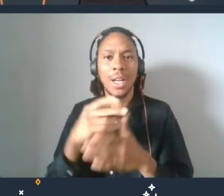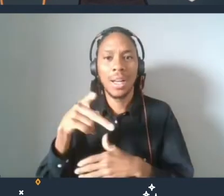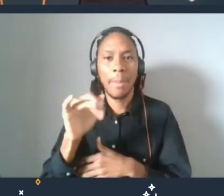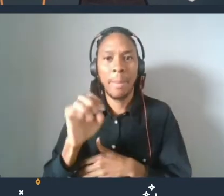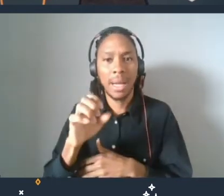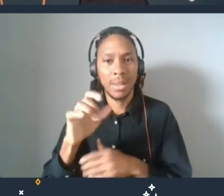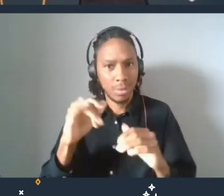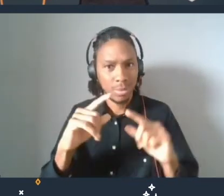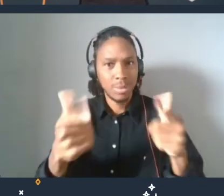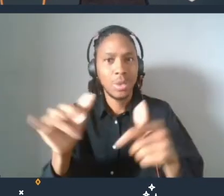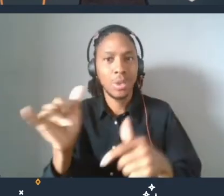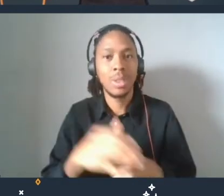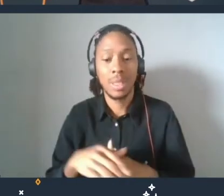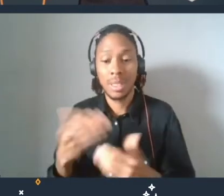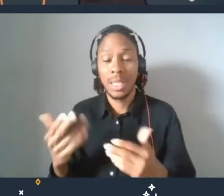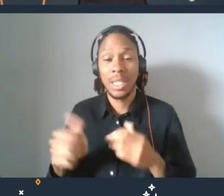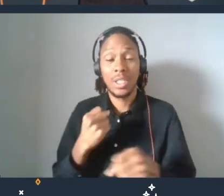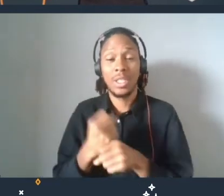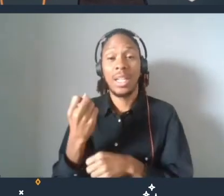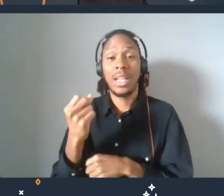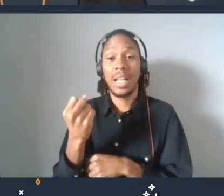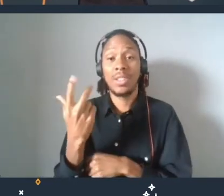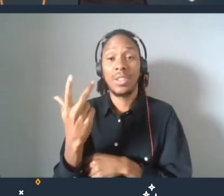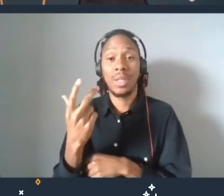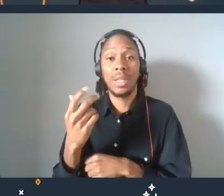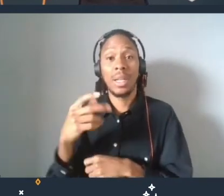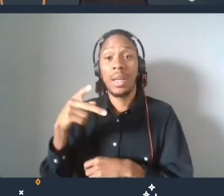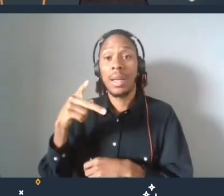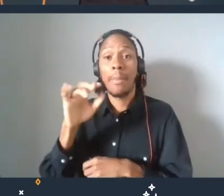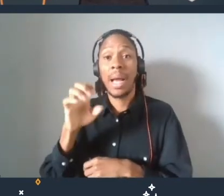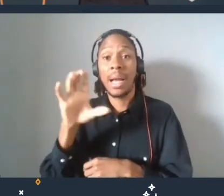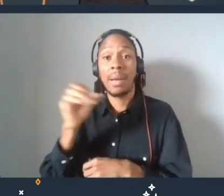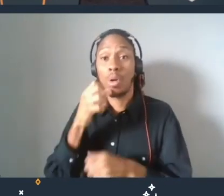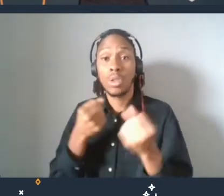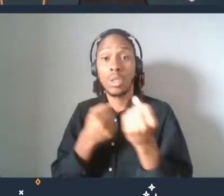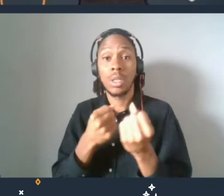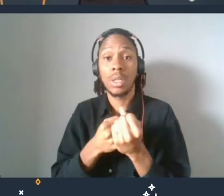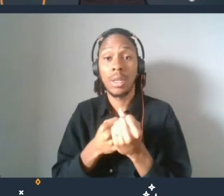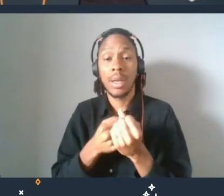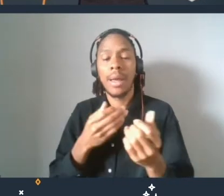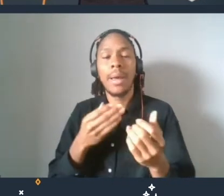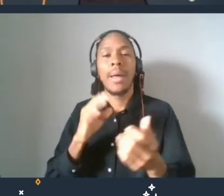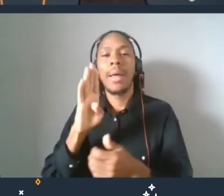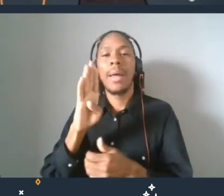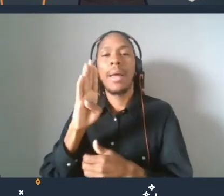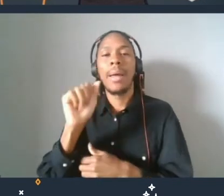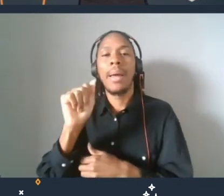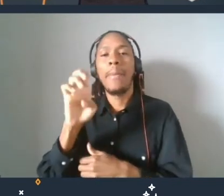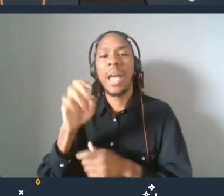This year, S3's official pie supplier for Pi Day is Baked from the Hart, a local Seattle black-owned small business